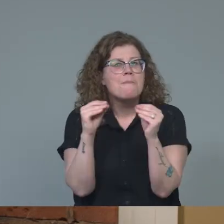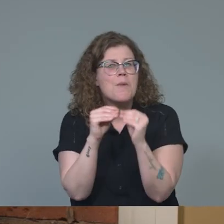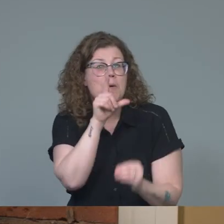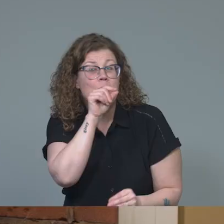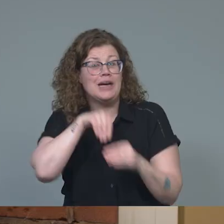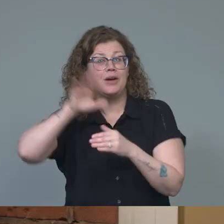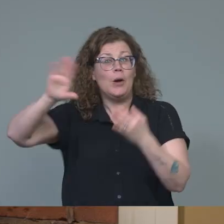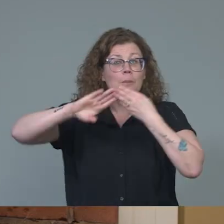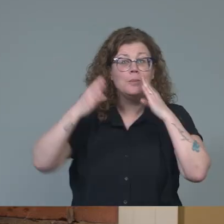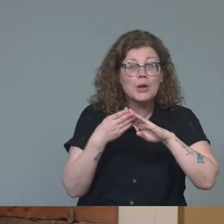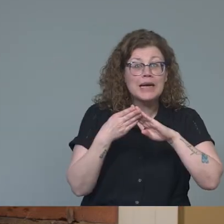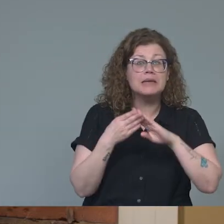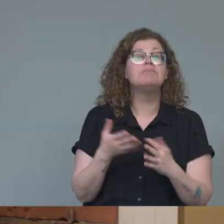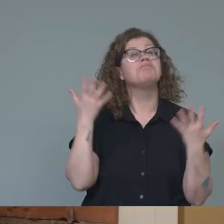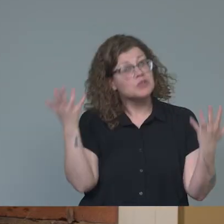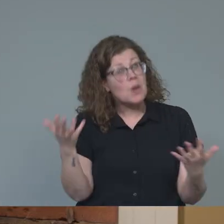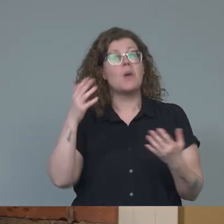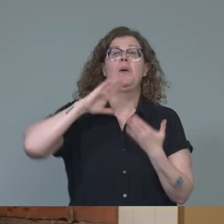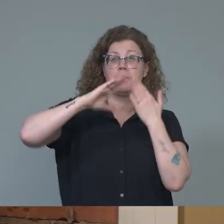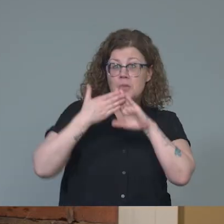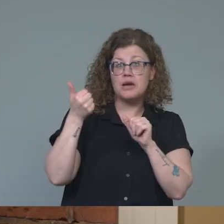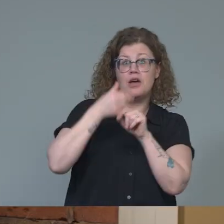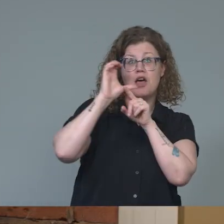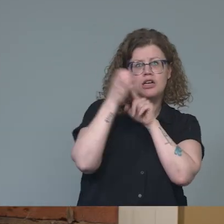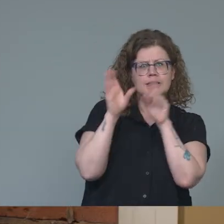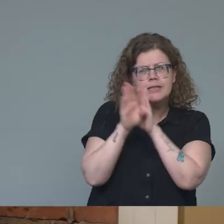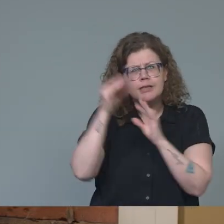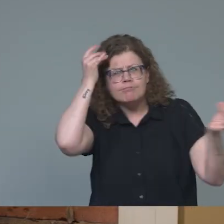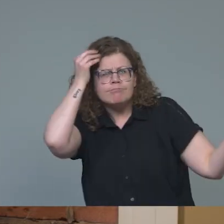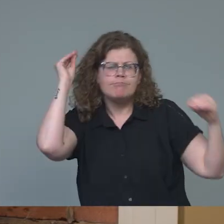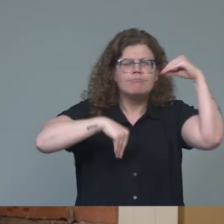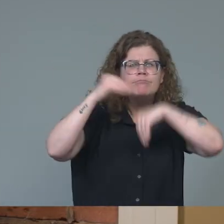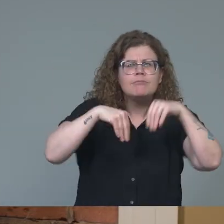engaged within the rest of the community, maybe we can design a project that supports bringing